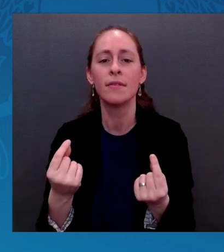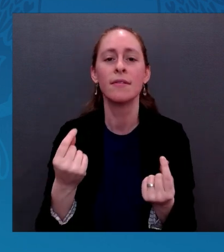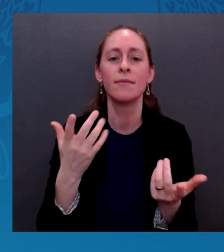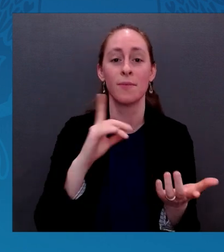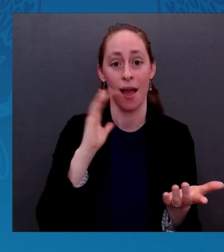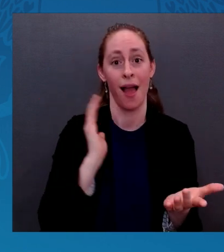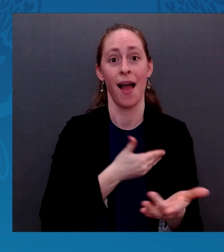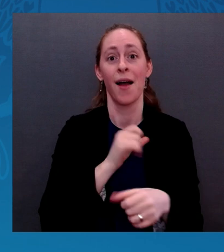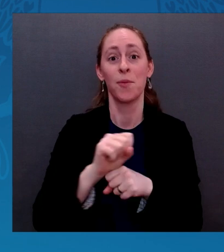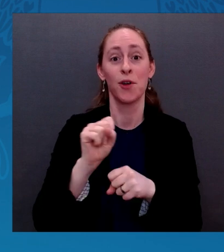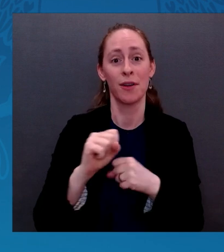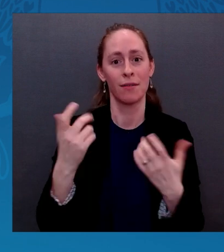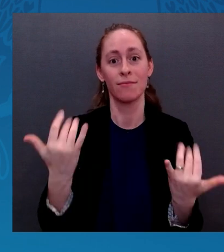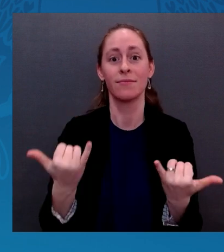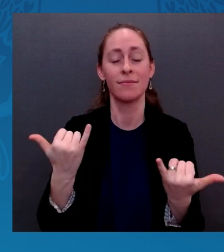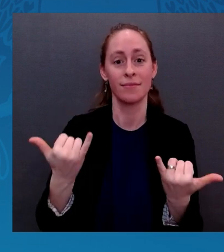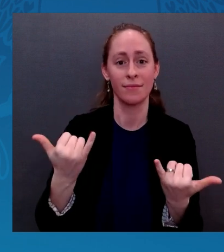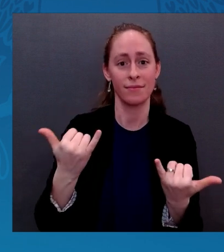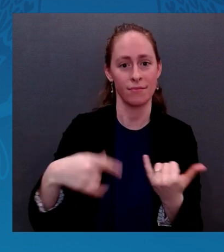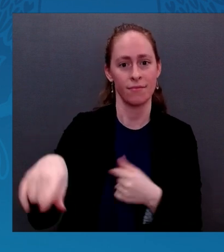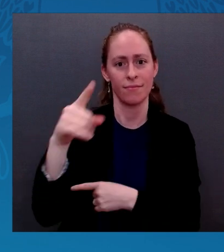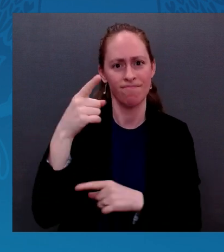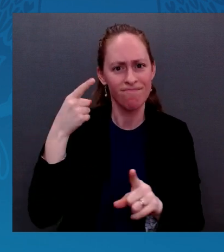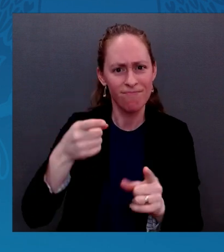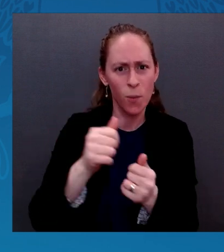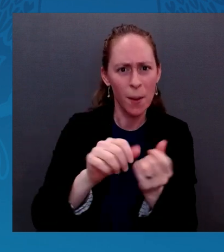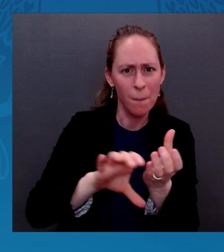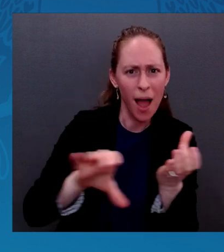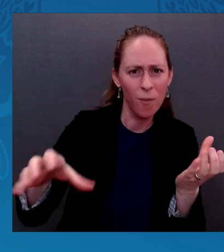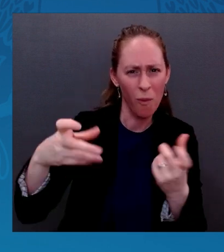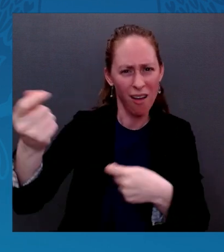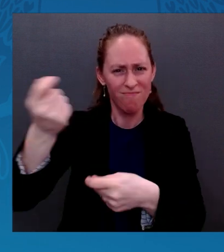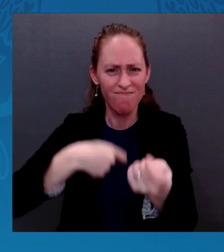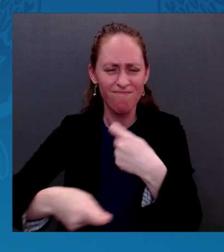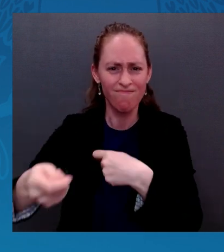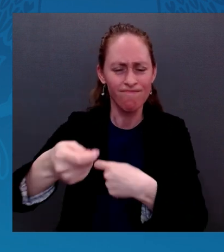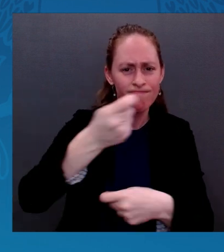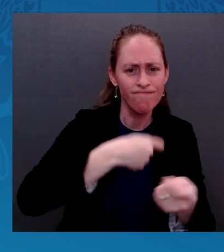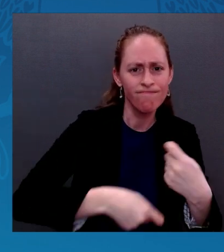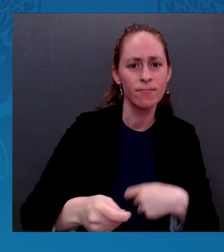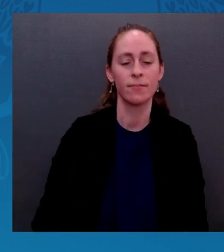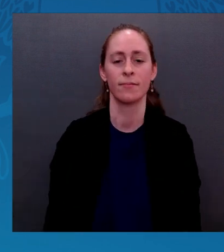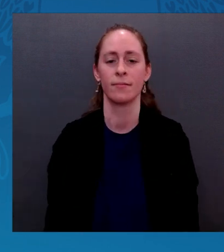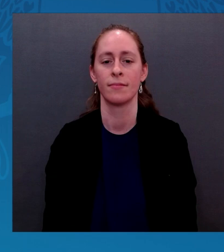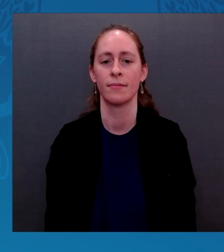which is having a profound impact on our children and our most vulnerable communities.